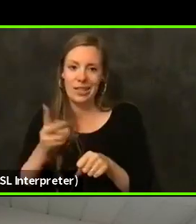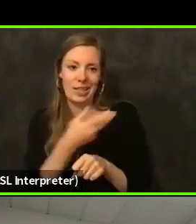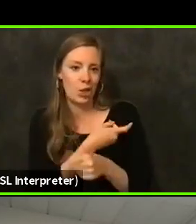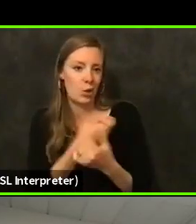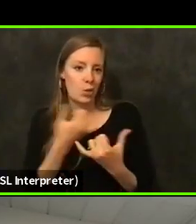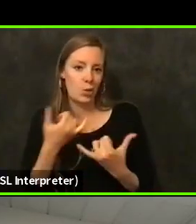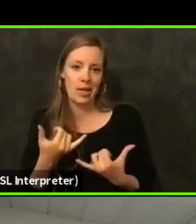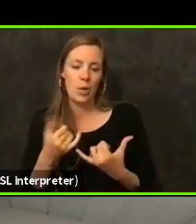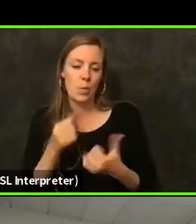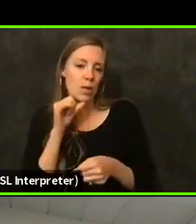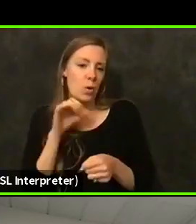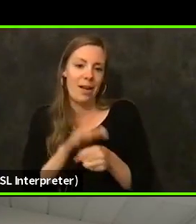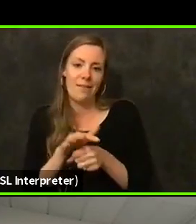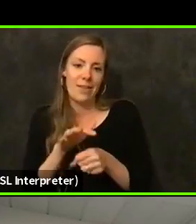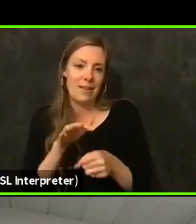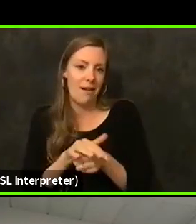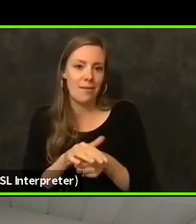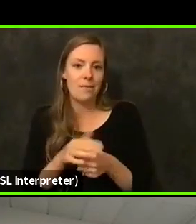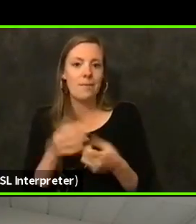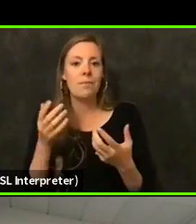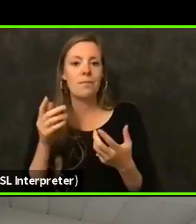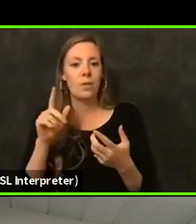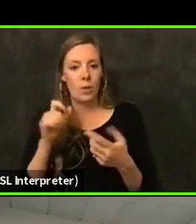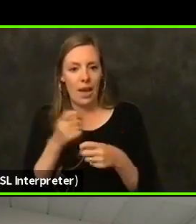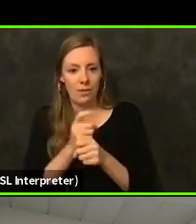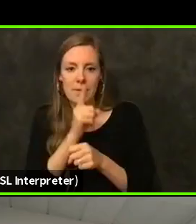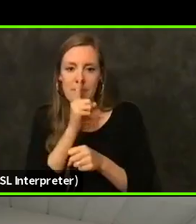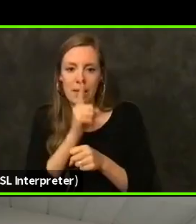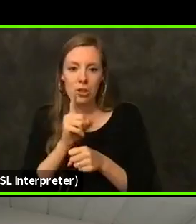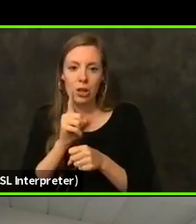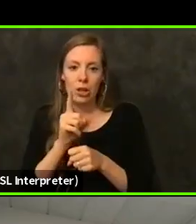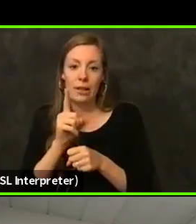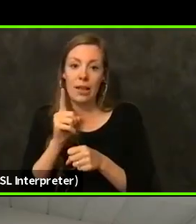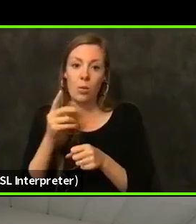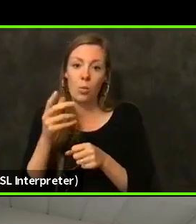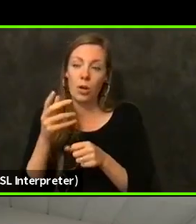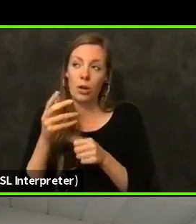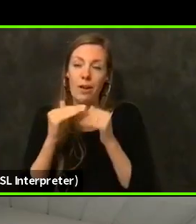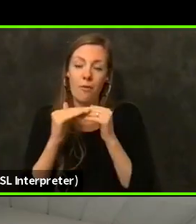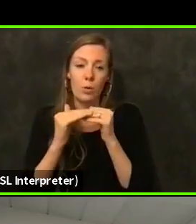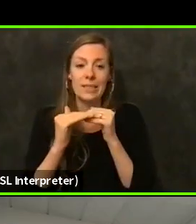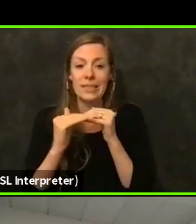until we're sure that the supply chain is much more stable and more robust.